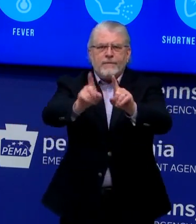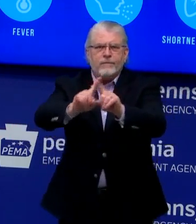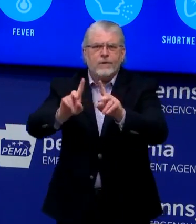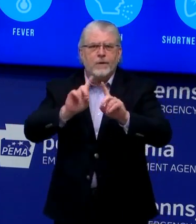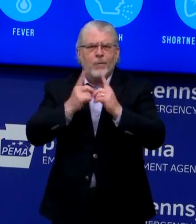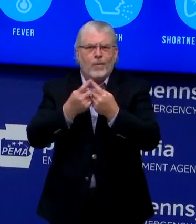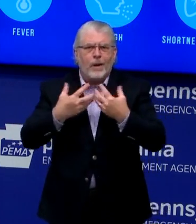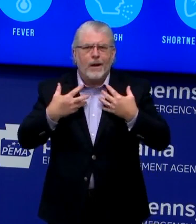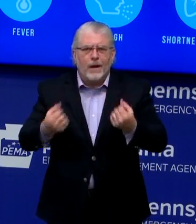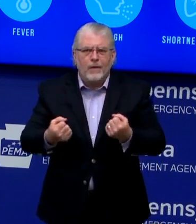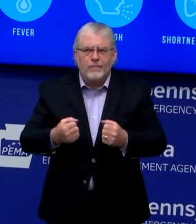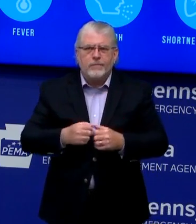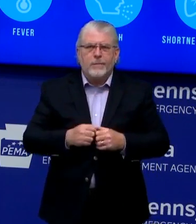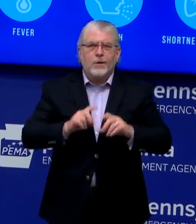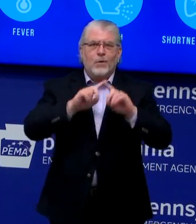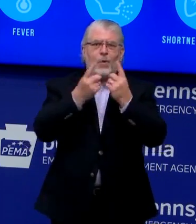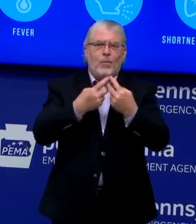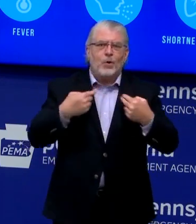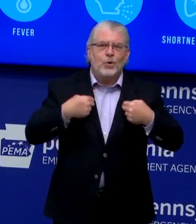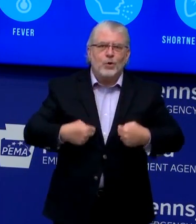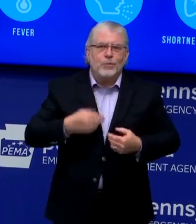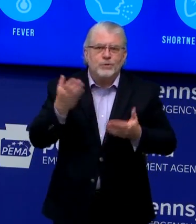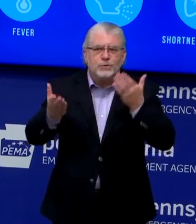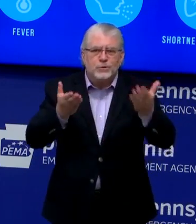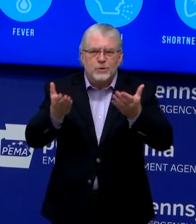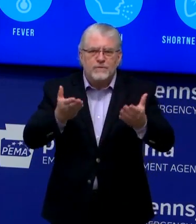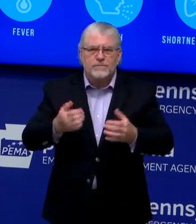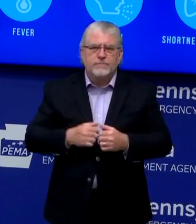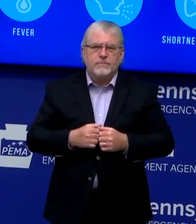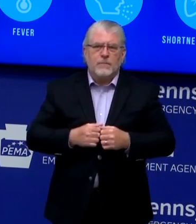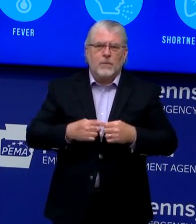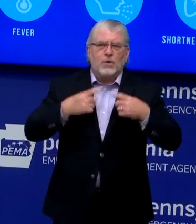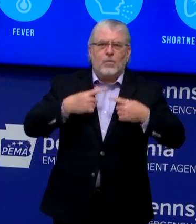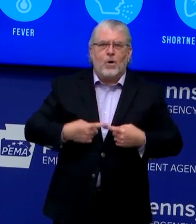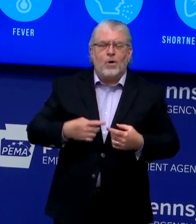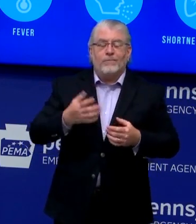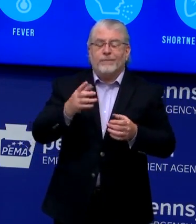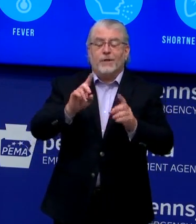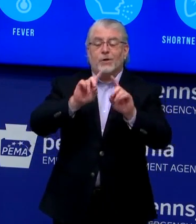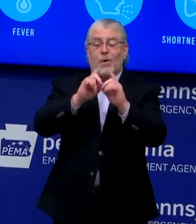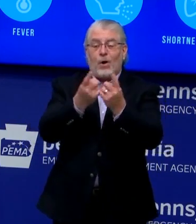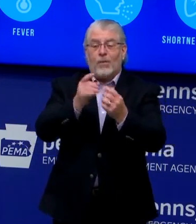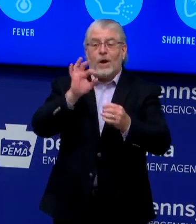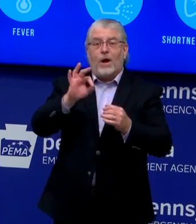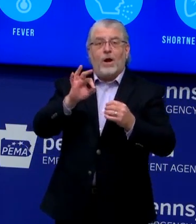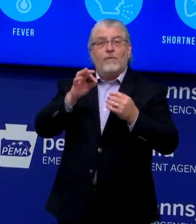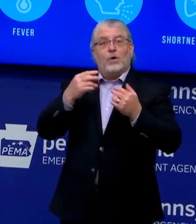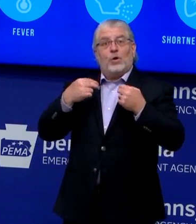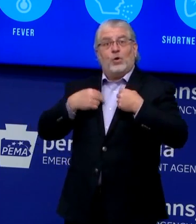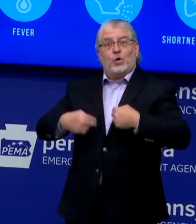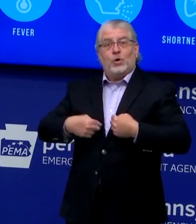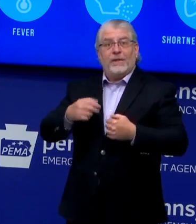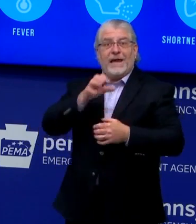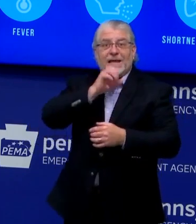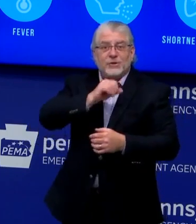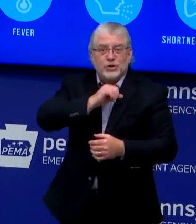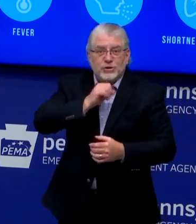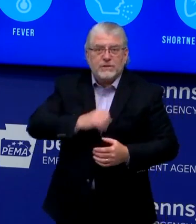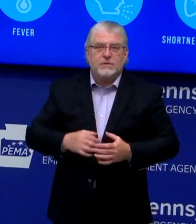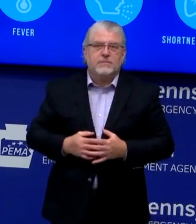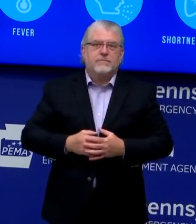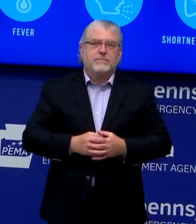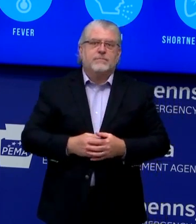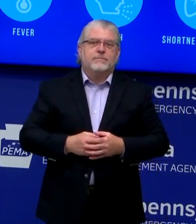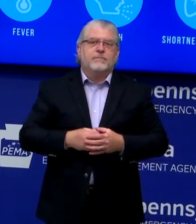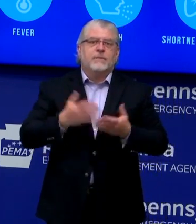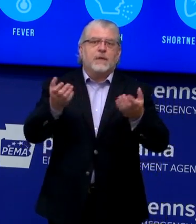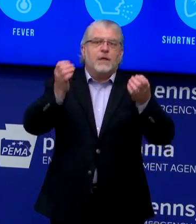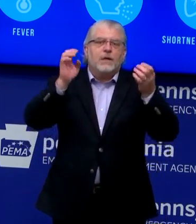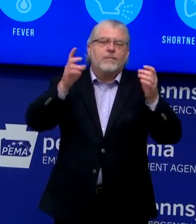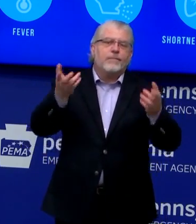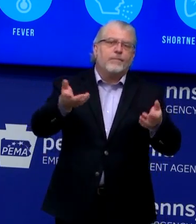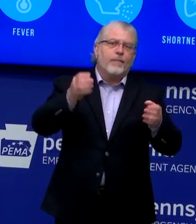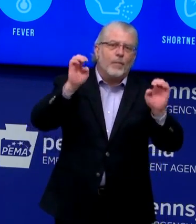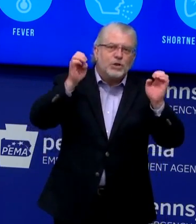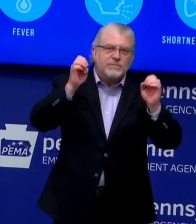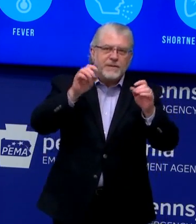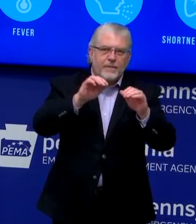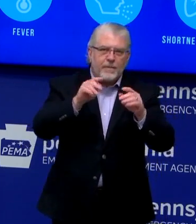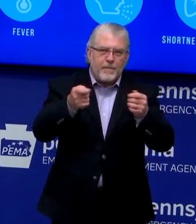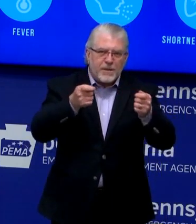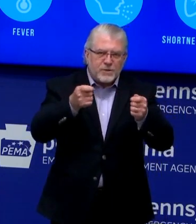THIS REGARD INCLUDING THE DEPARTMENT DEPARTMENT OF HEALTH AND THE DEPARTMENT OF HUMAN SERVIC AT AND THE DEPARTMENT OF AGING AND THE PENNSYLVANIA EMERGENCY MANAGEMENT AGENCY AND